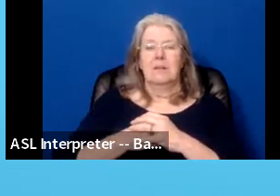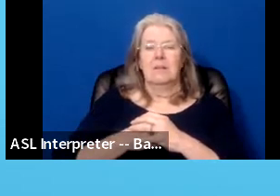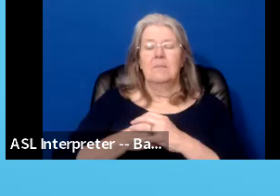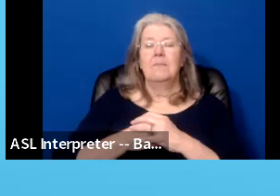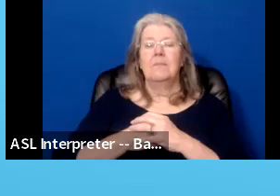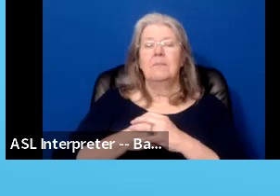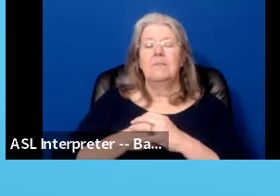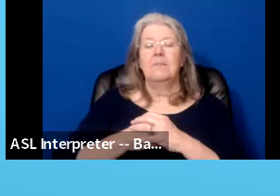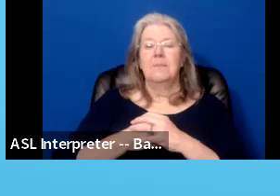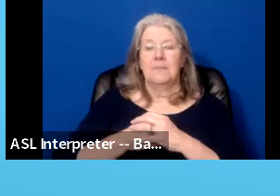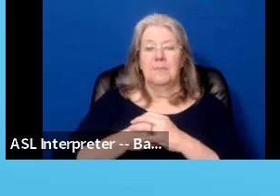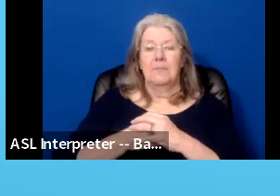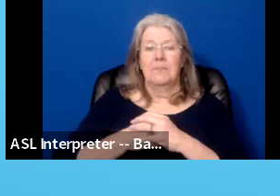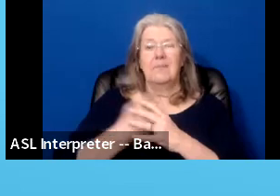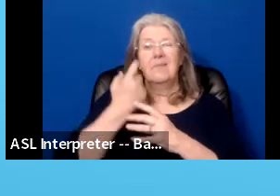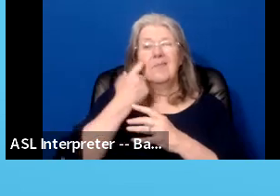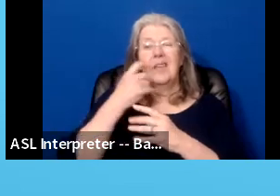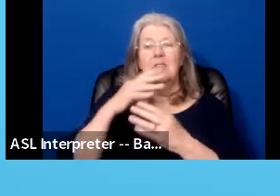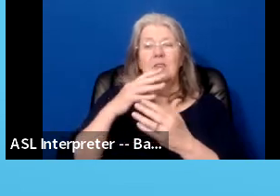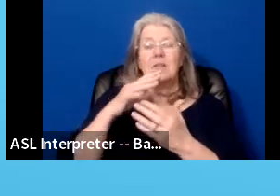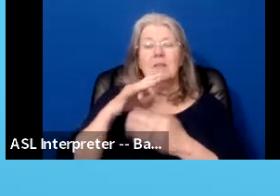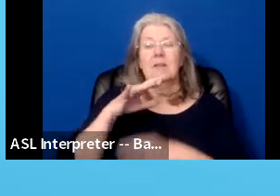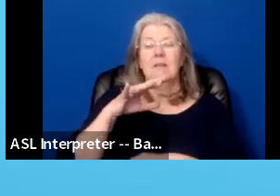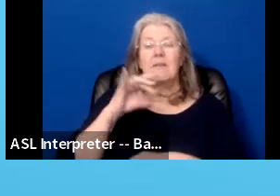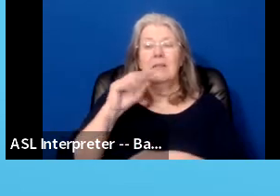and they just learned that --